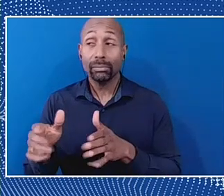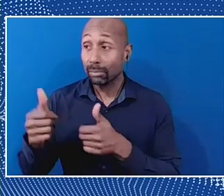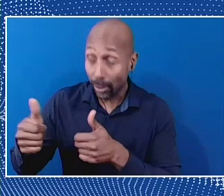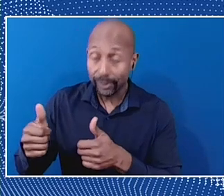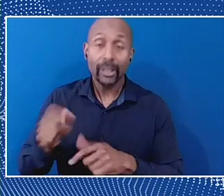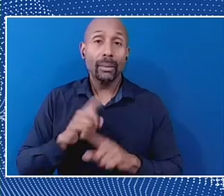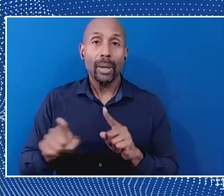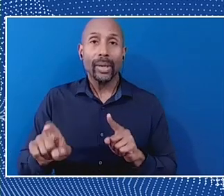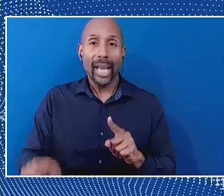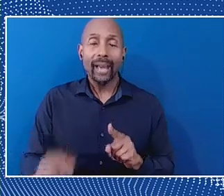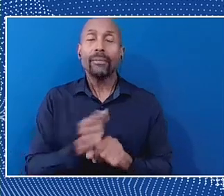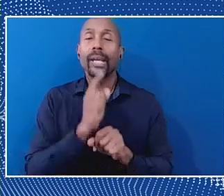the borrowers who need relief.